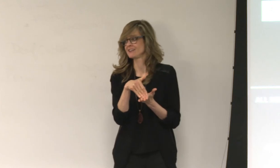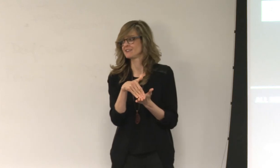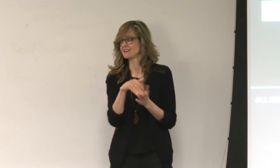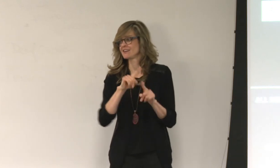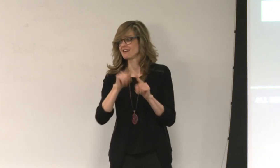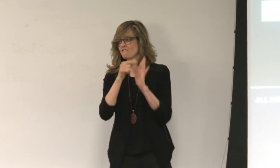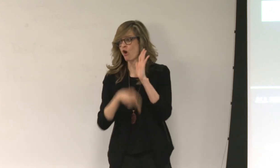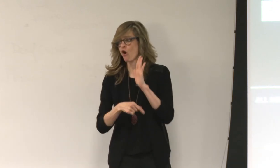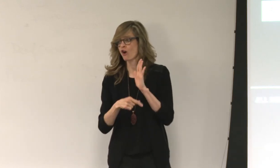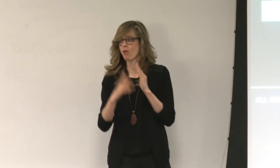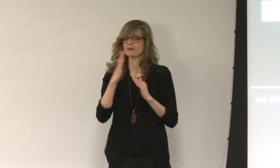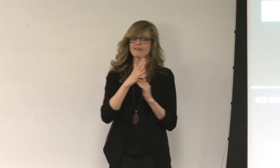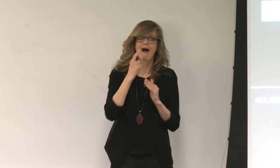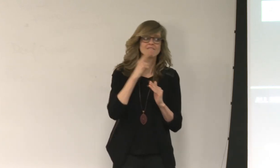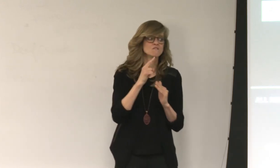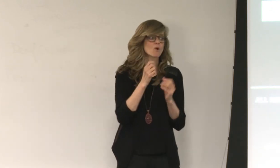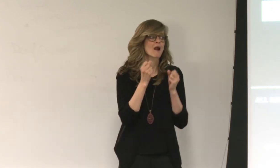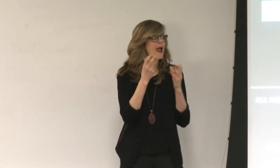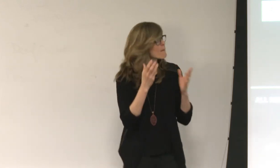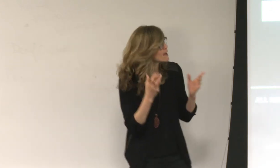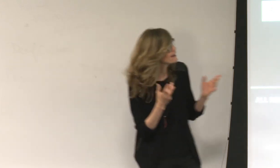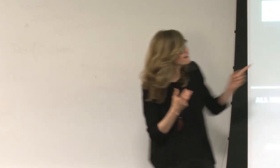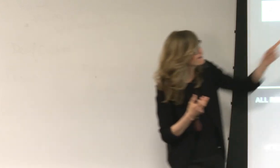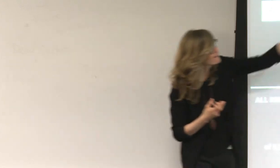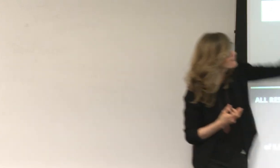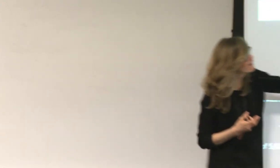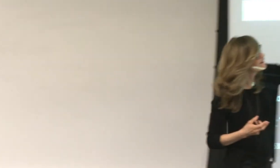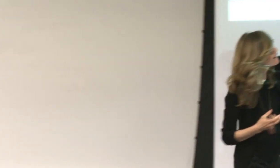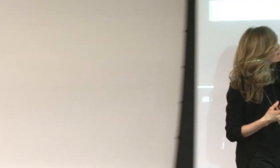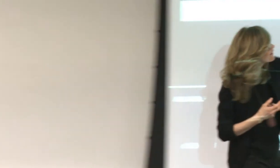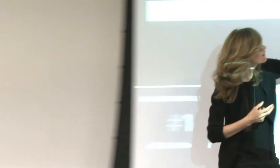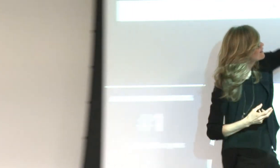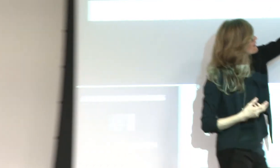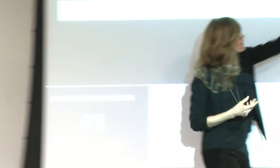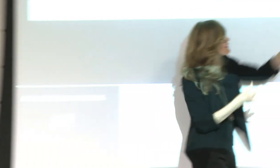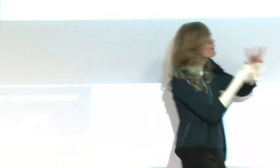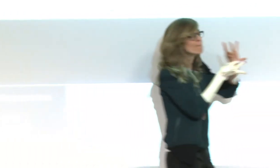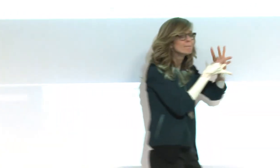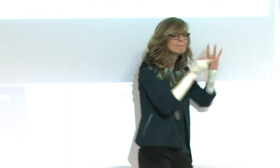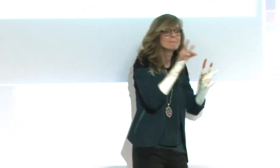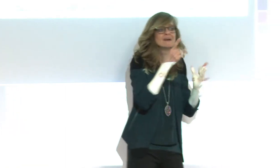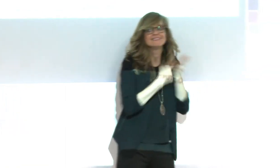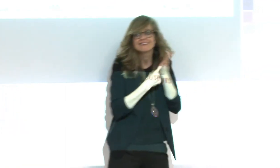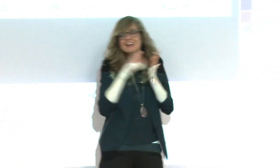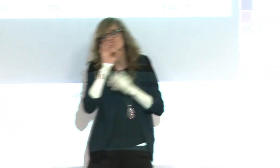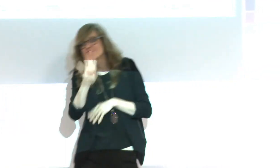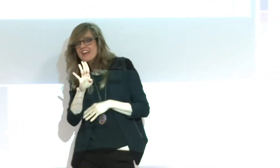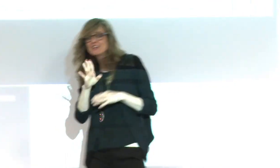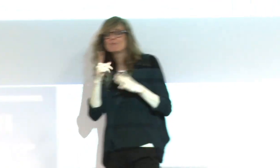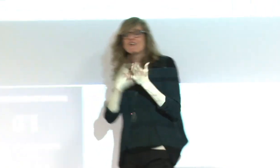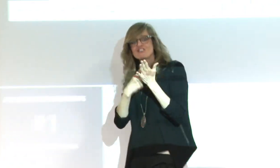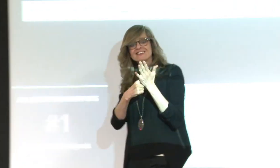AND THERE WERE ONE OUT OF 5 MILLION OUTPUTS.